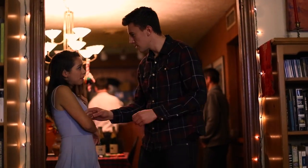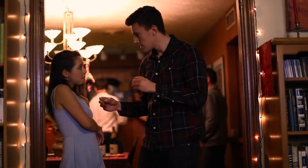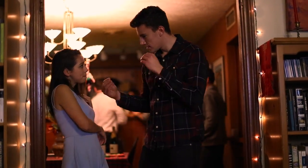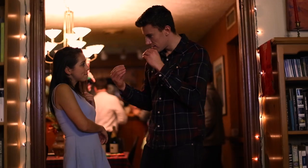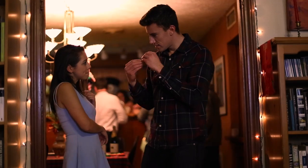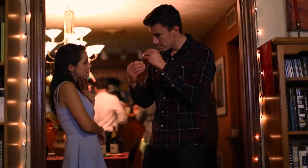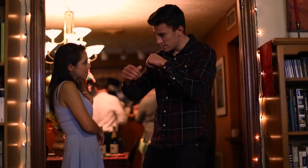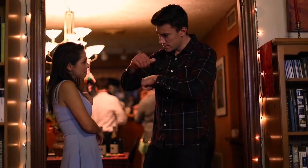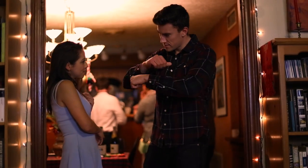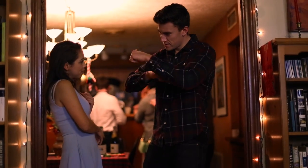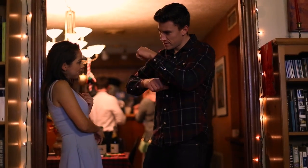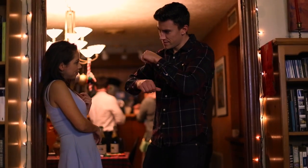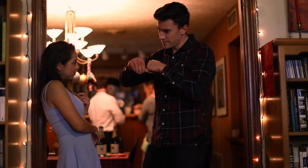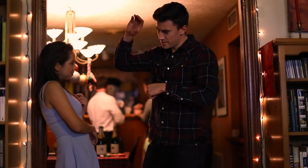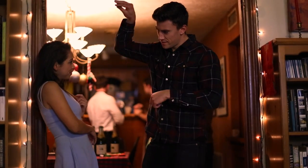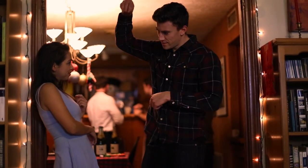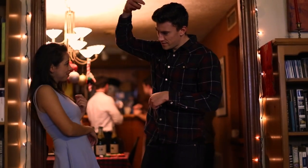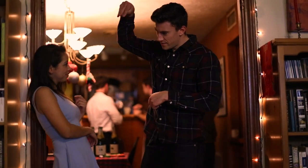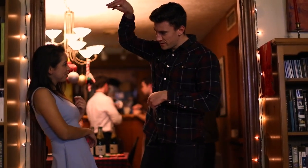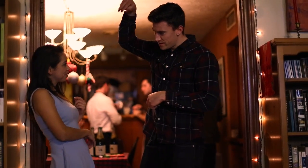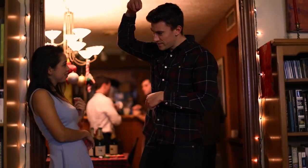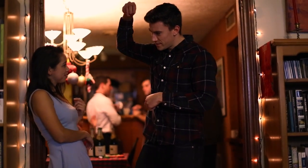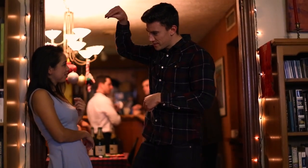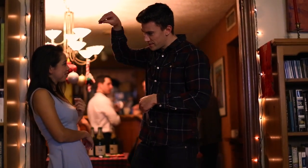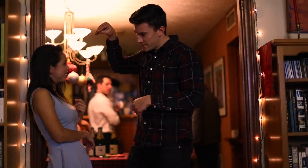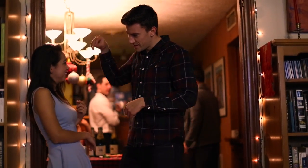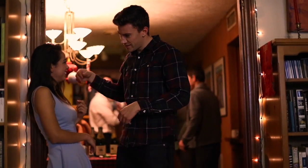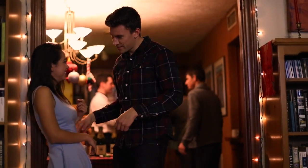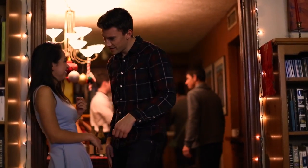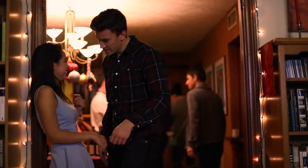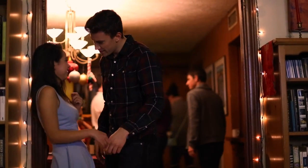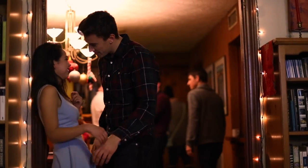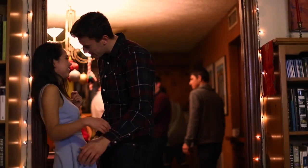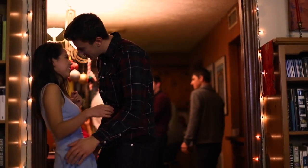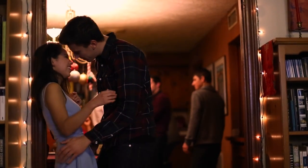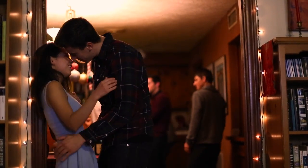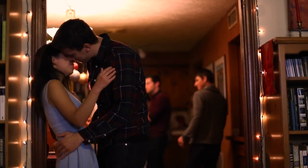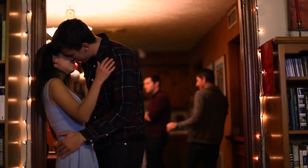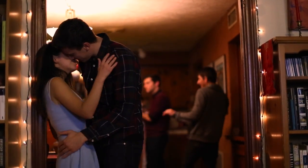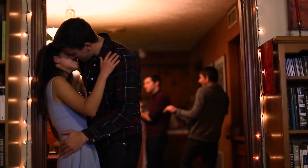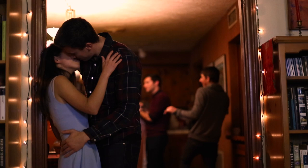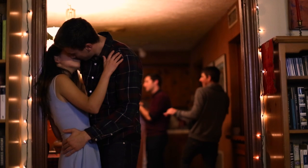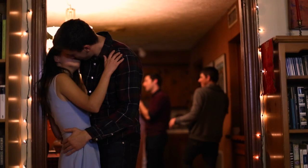Kiss me underneath the mistletoe. Show me baby that you love me so.